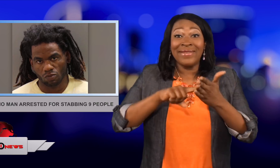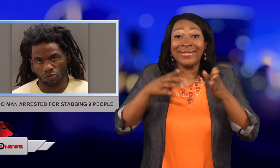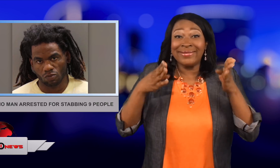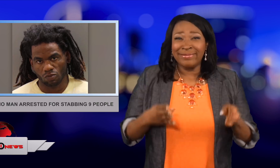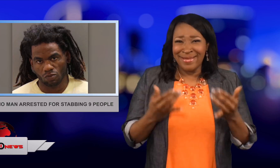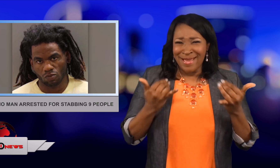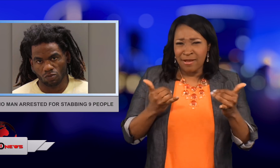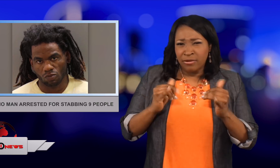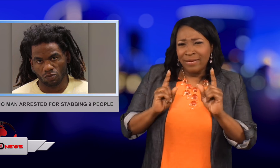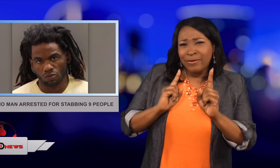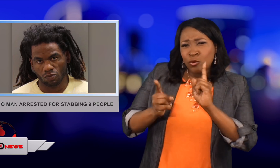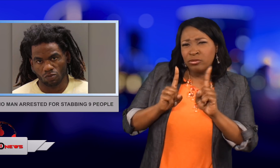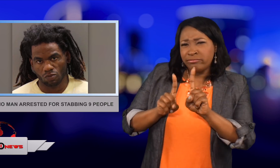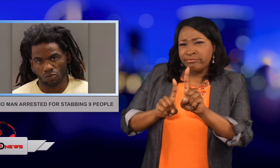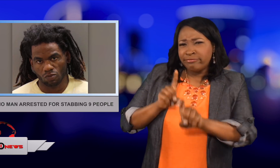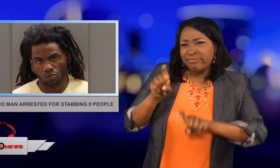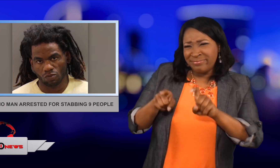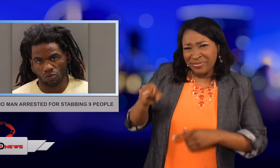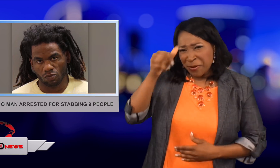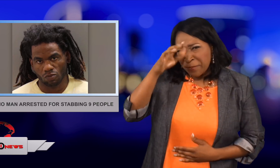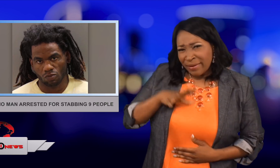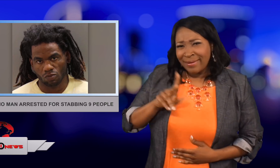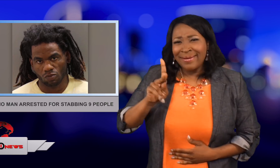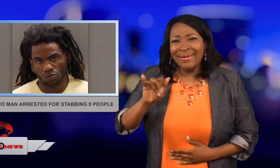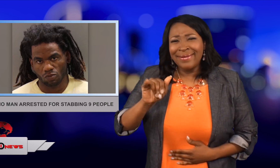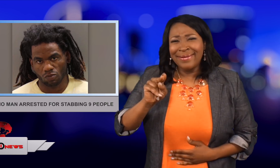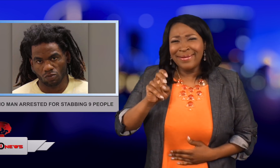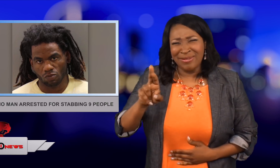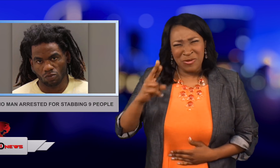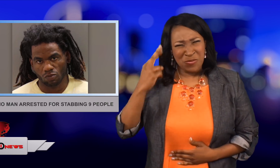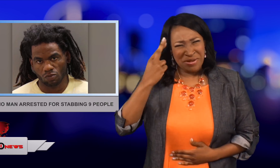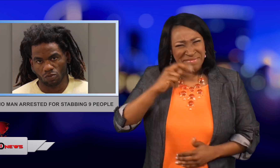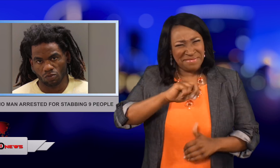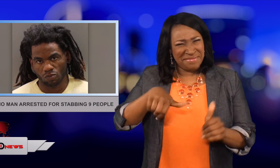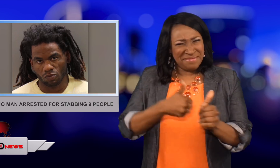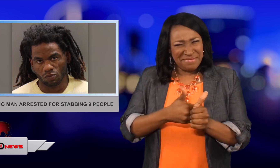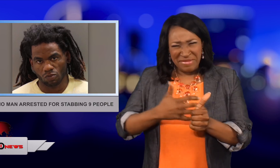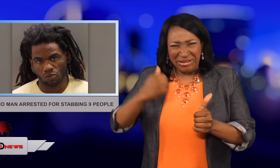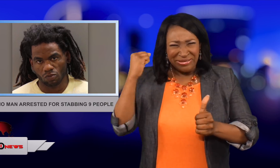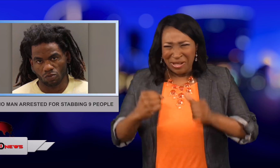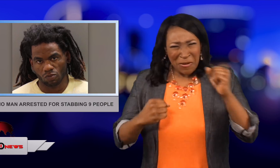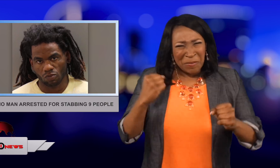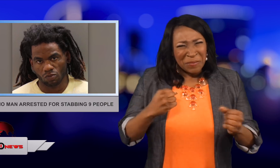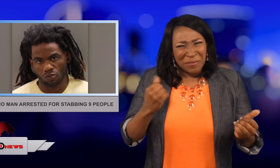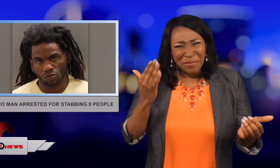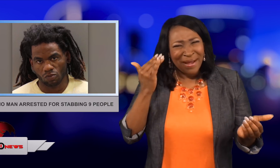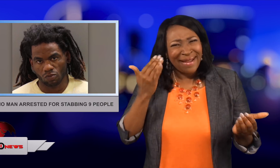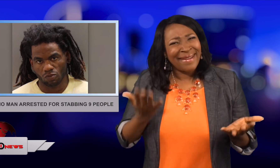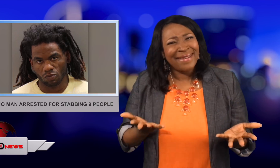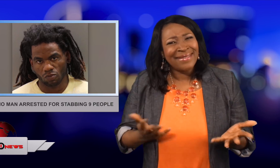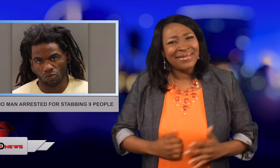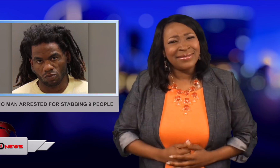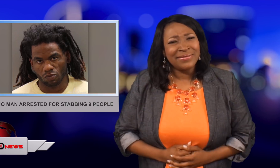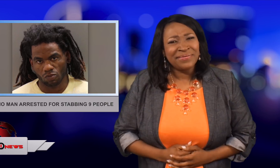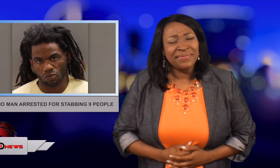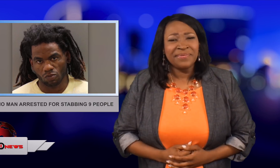Investigators are interviewing Kinner to establish a motive for the attack.